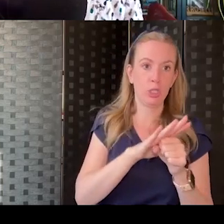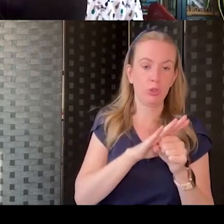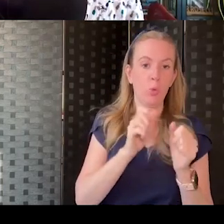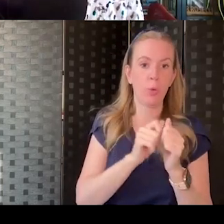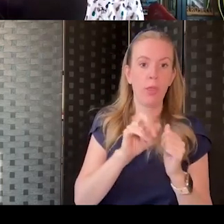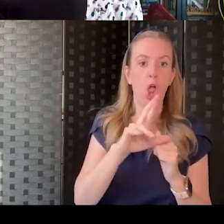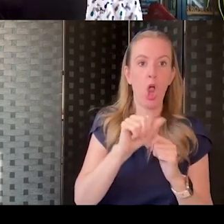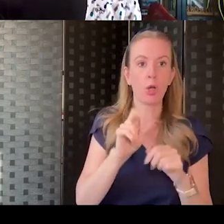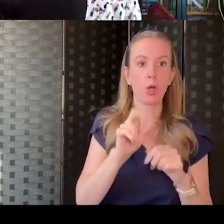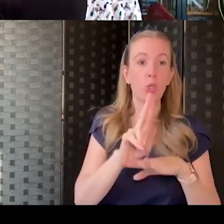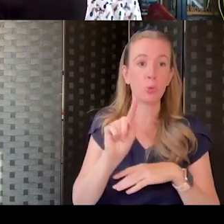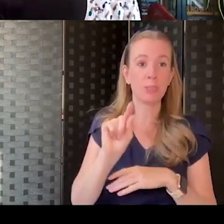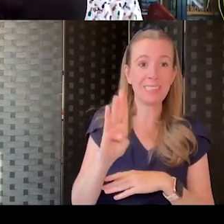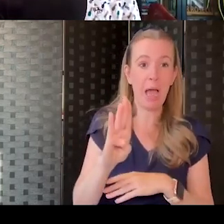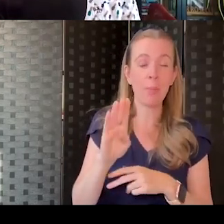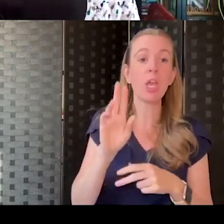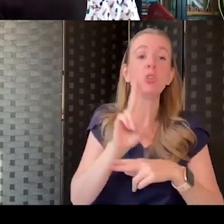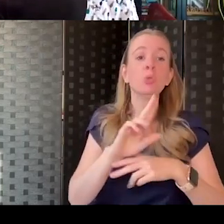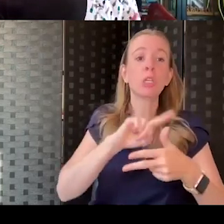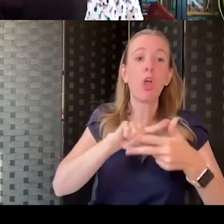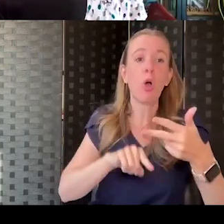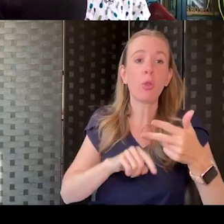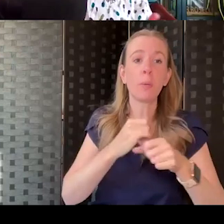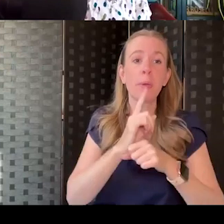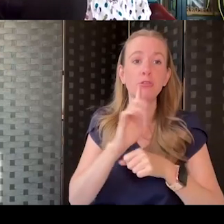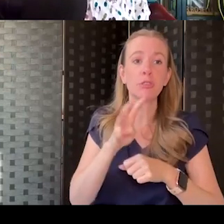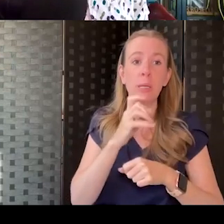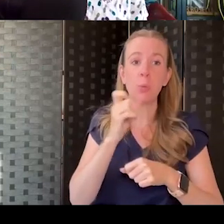By using all three, I am assuring the table will not scrub unless it is marked up to support the